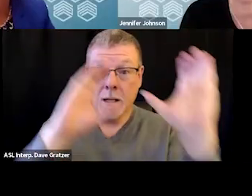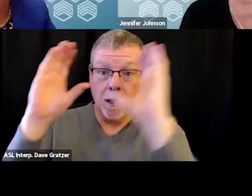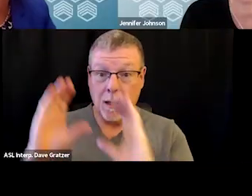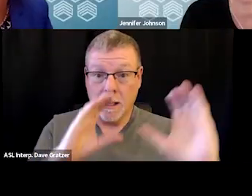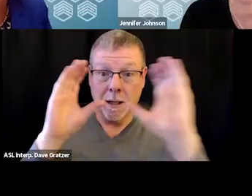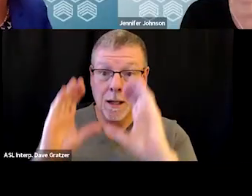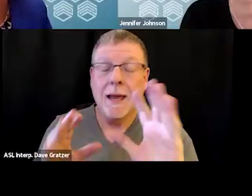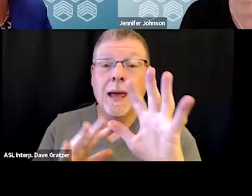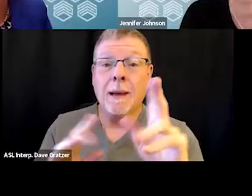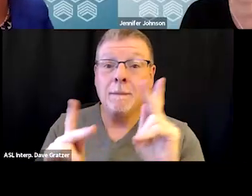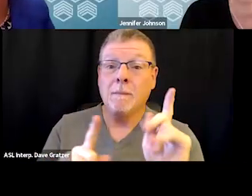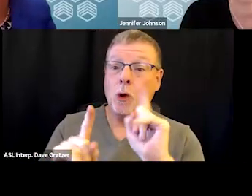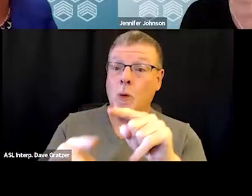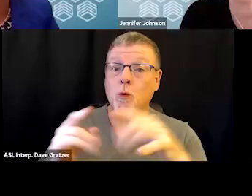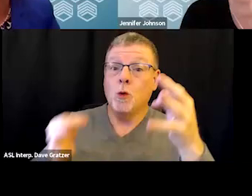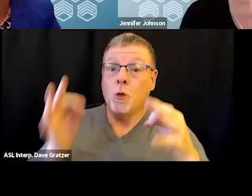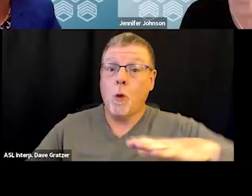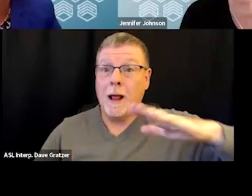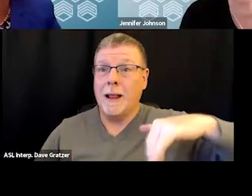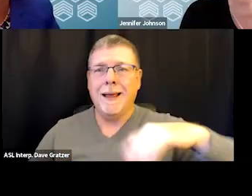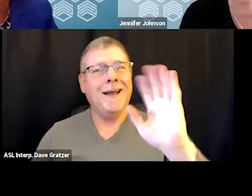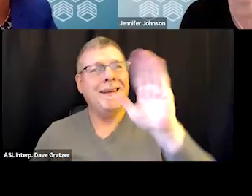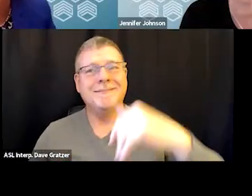Uh, people who come into court late say, "You know, I, I took my